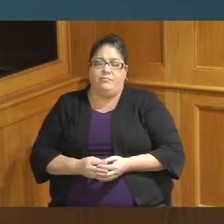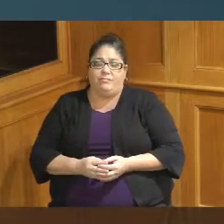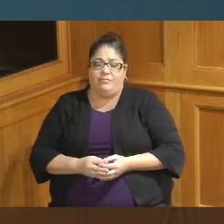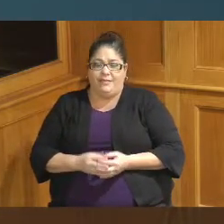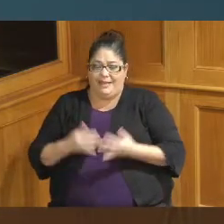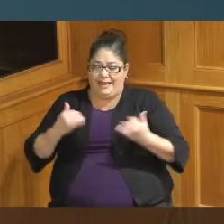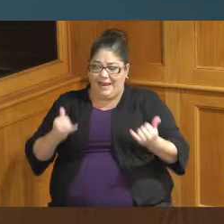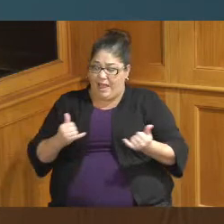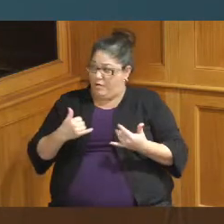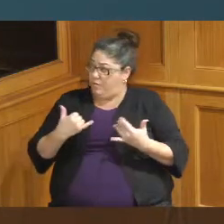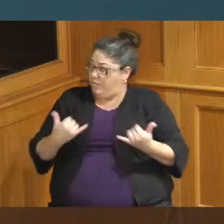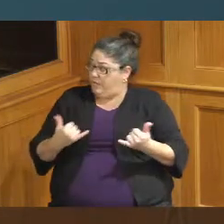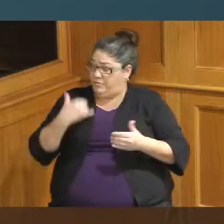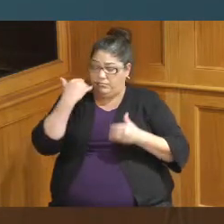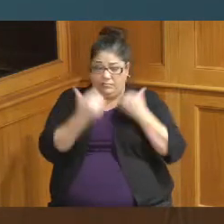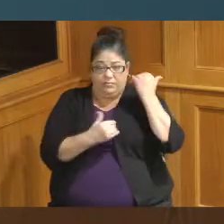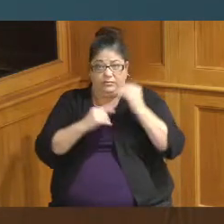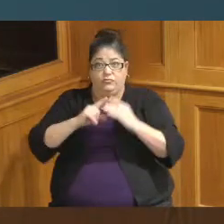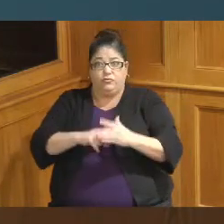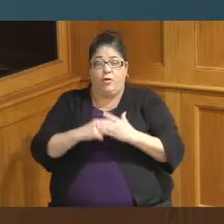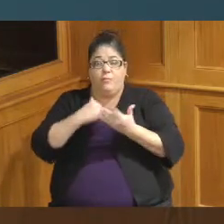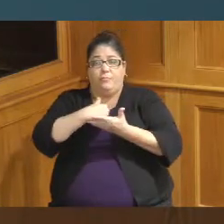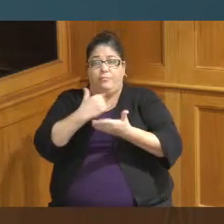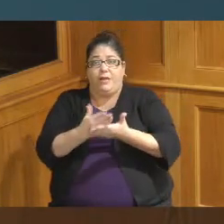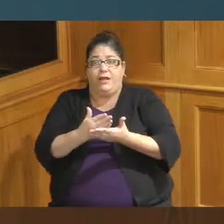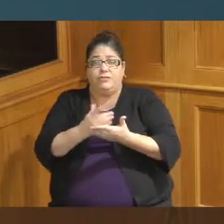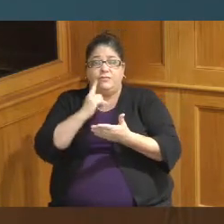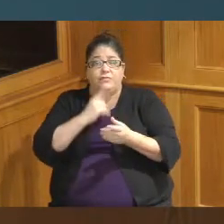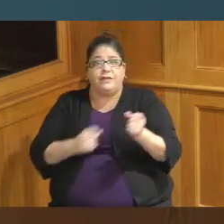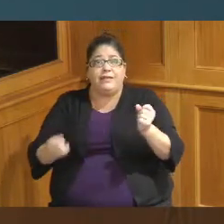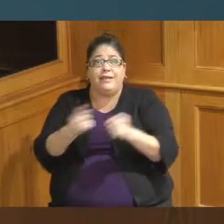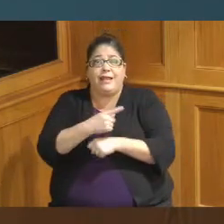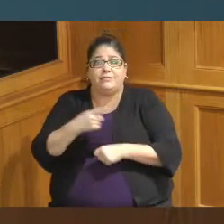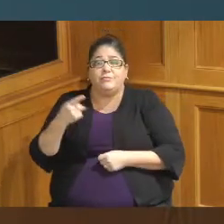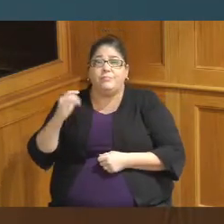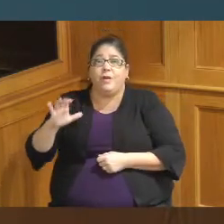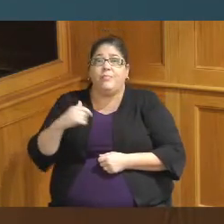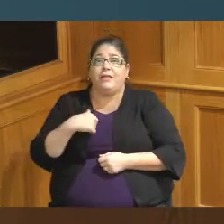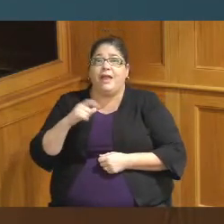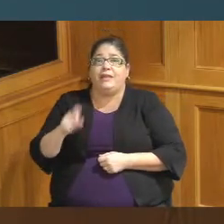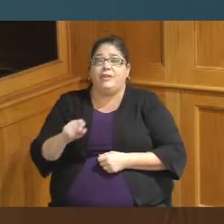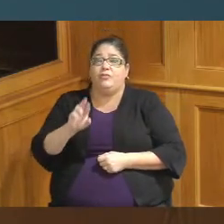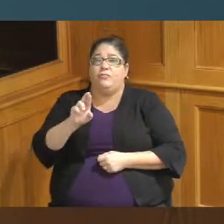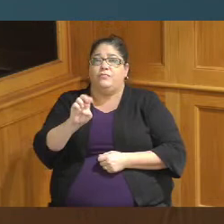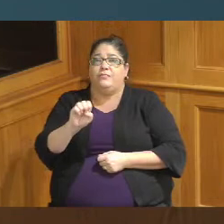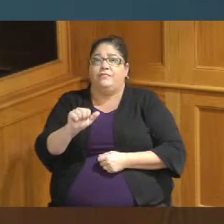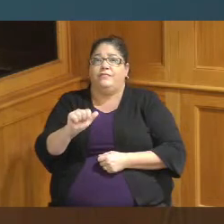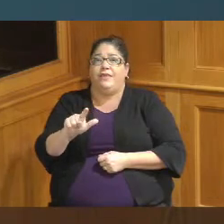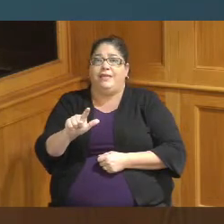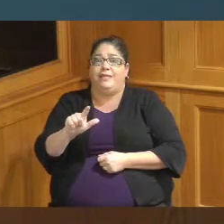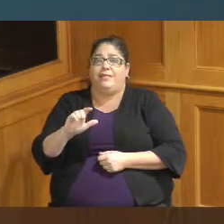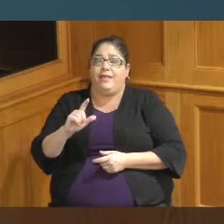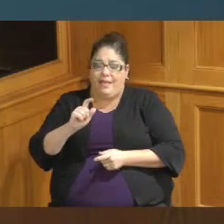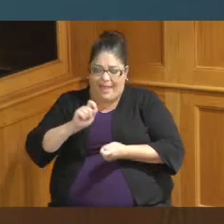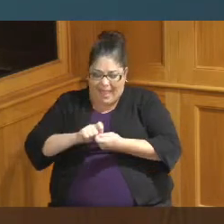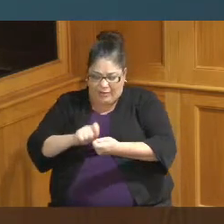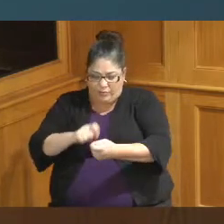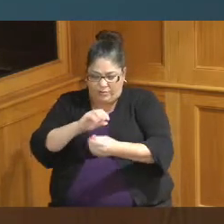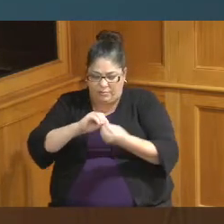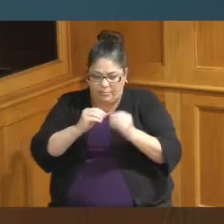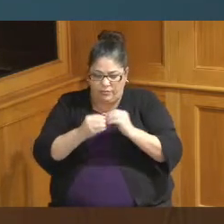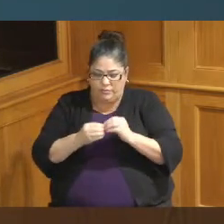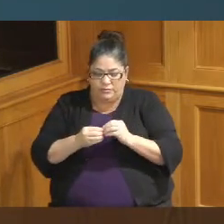process I need to I'm going to say it publicly I need real accurate numbers I want to I want to